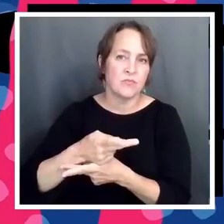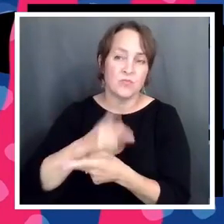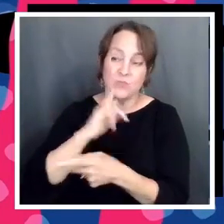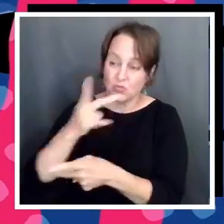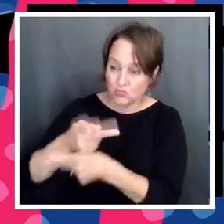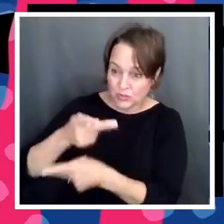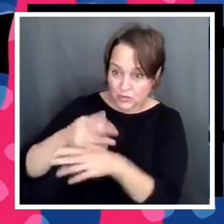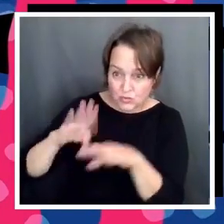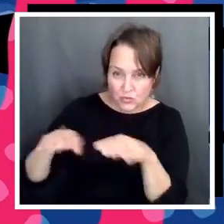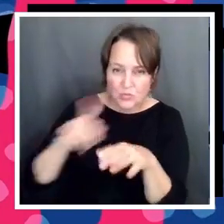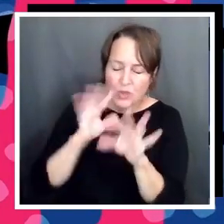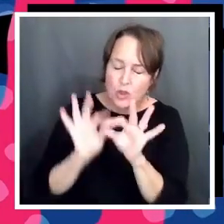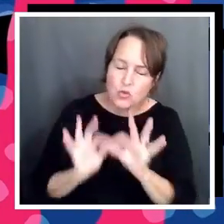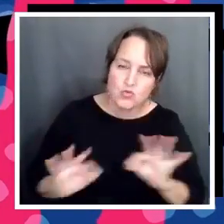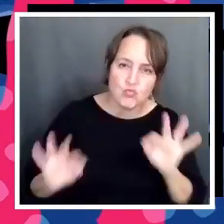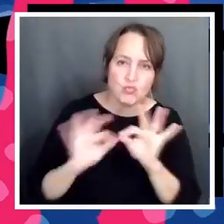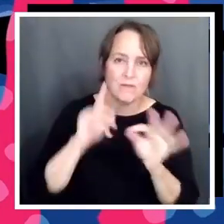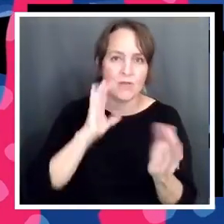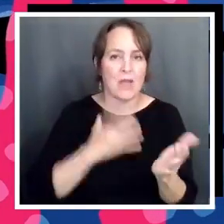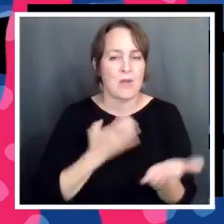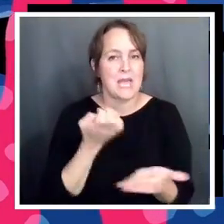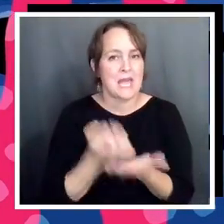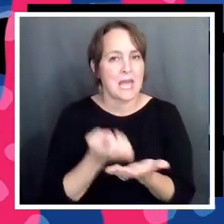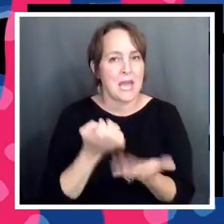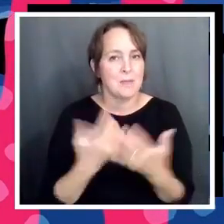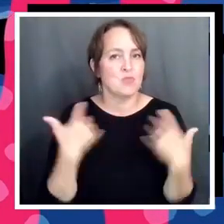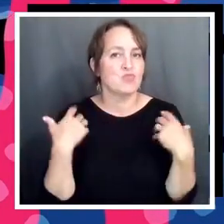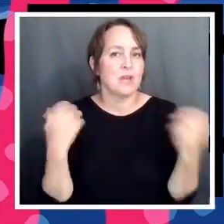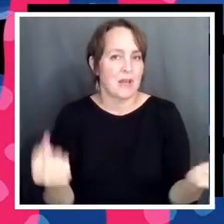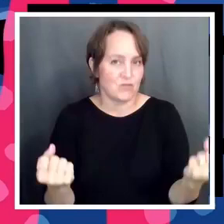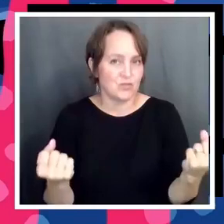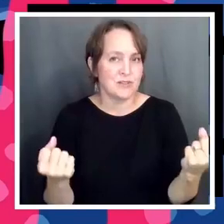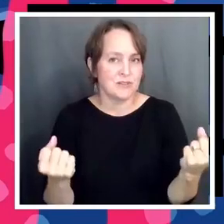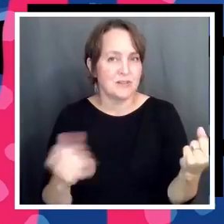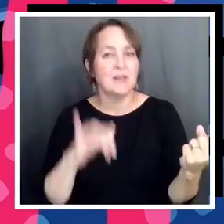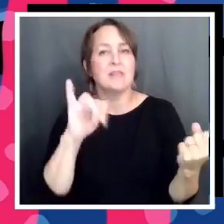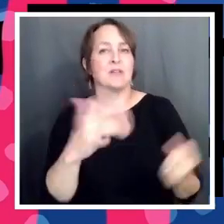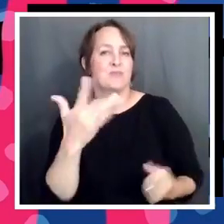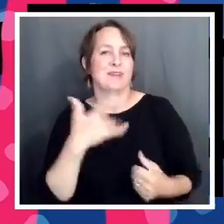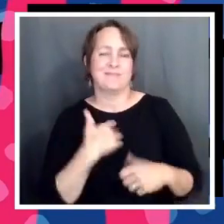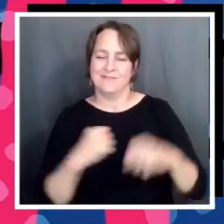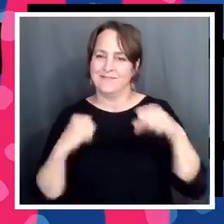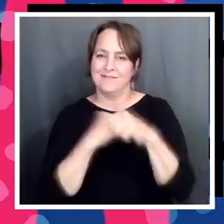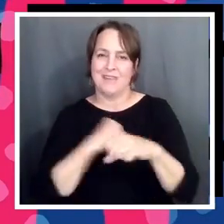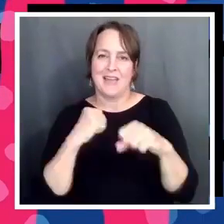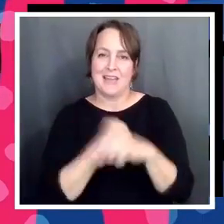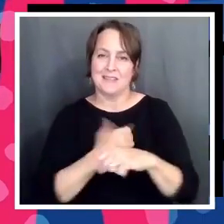FUNDING FOR CHILD CARE.